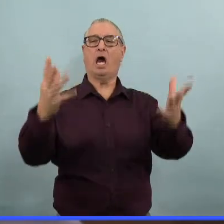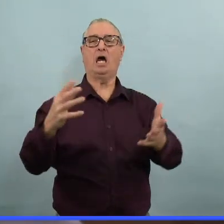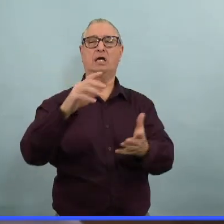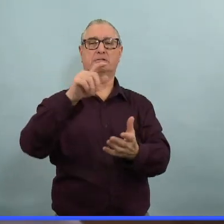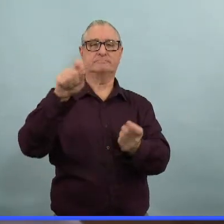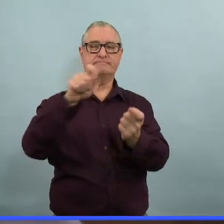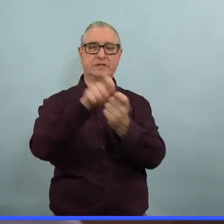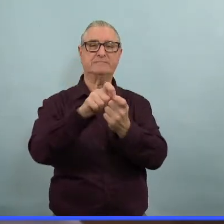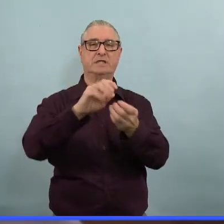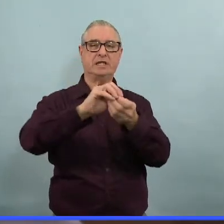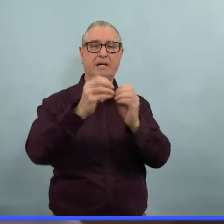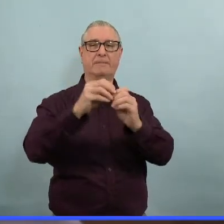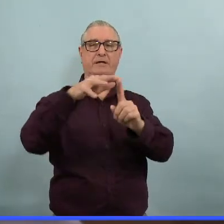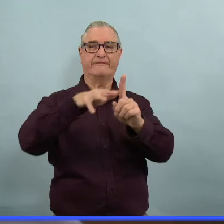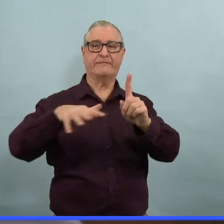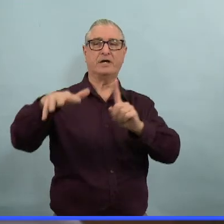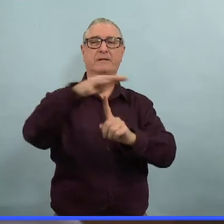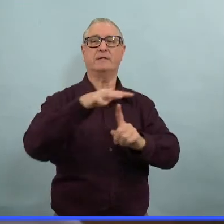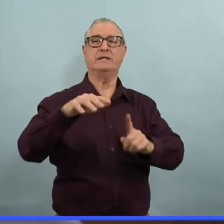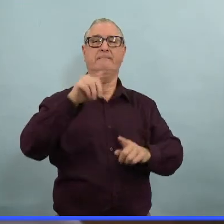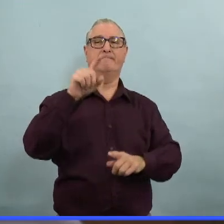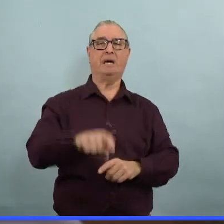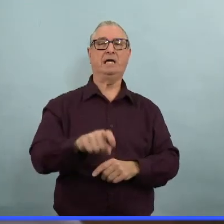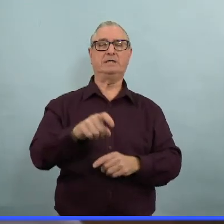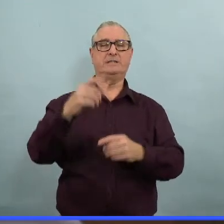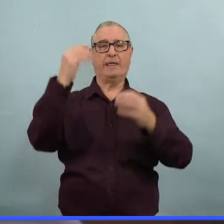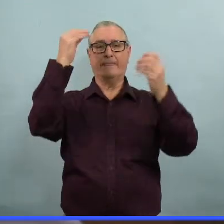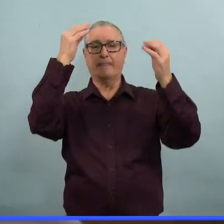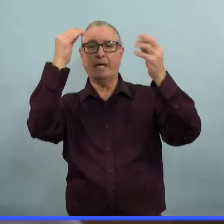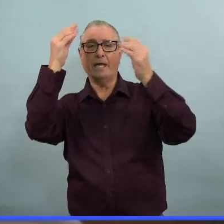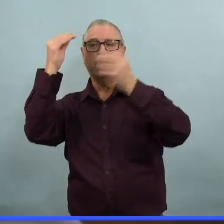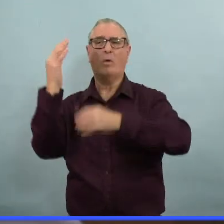there's staffing issues right now that we didn't have say in 2018